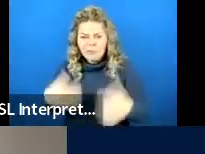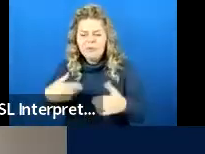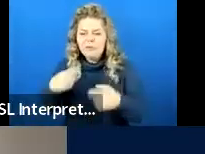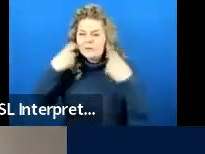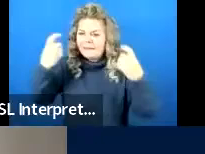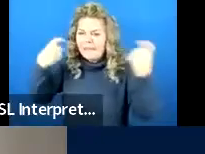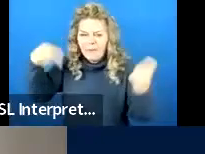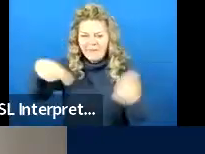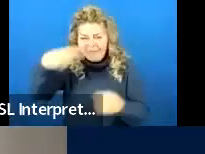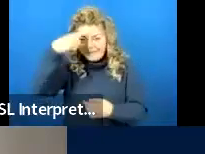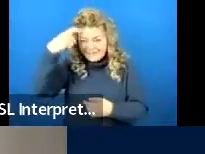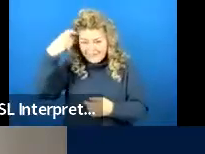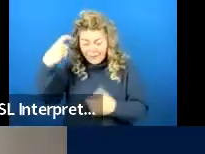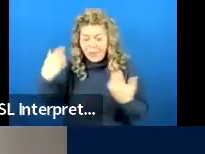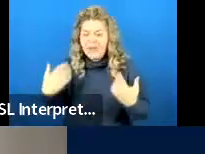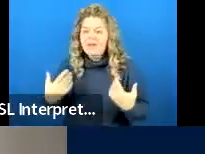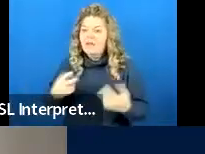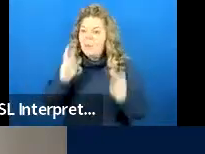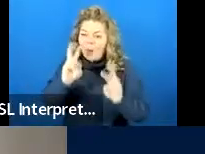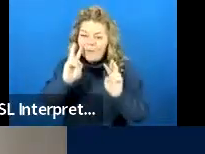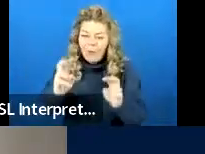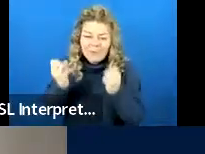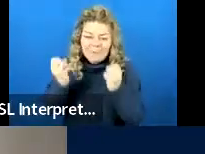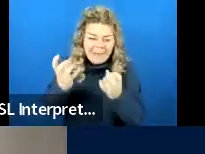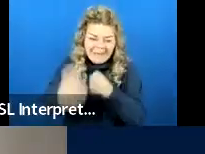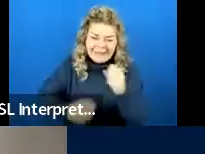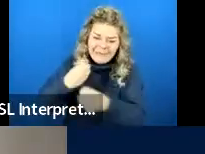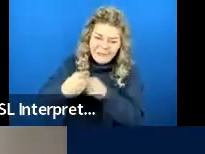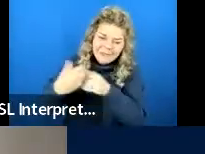and we look forward to many, many more years A profile for success.